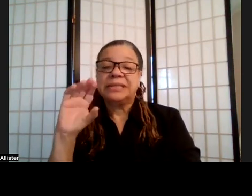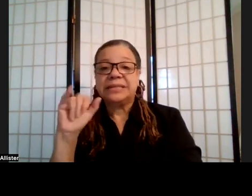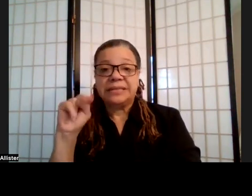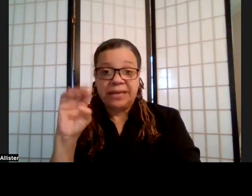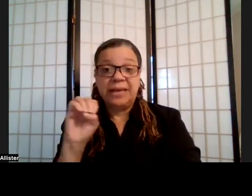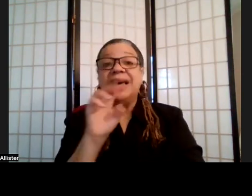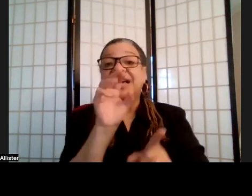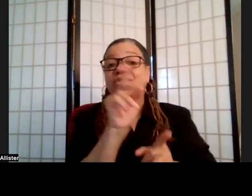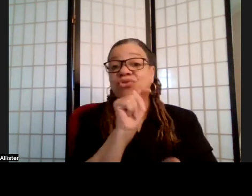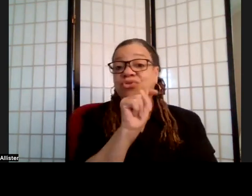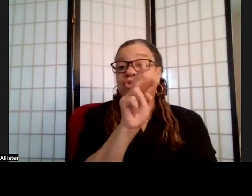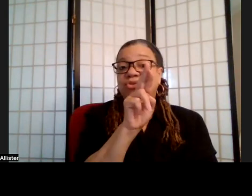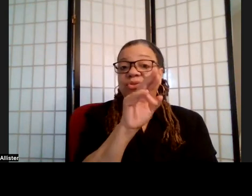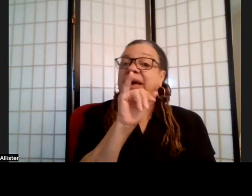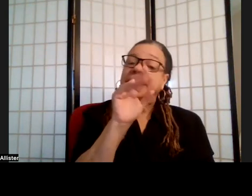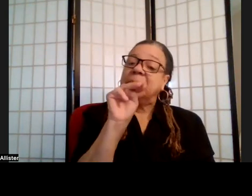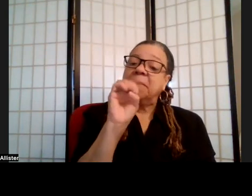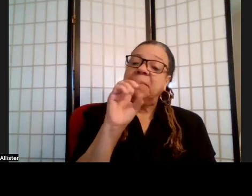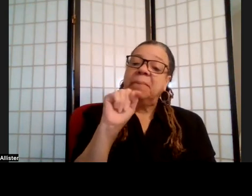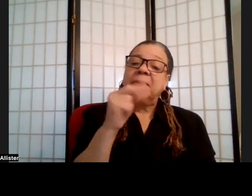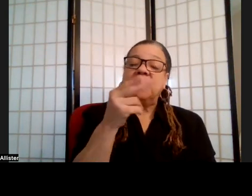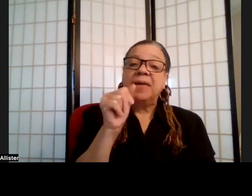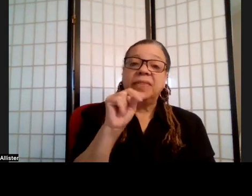If I had a fever, then I got a tablespoon of that pink syrup.